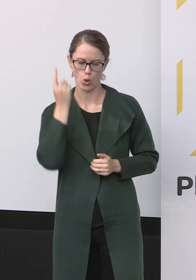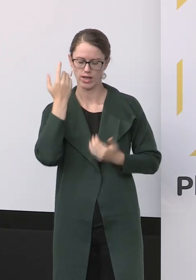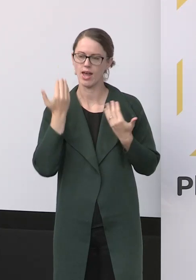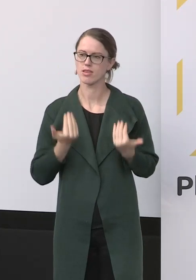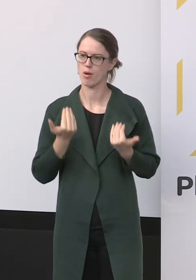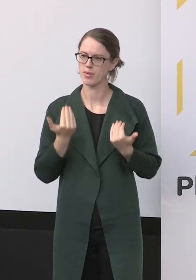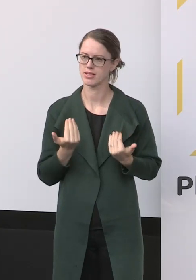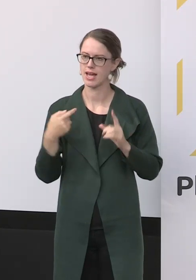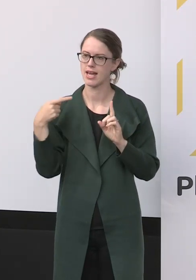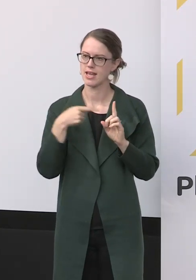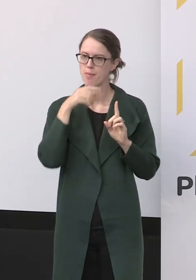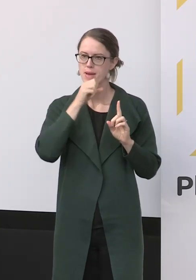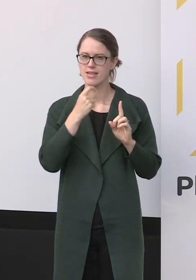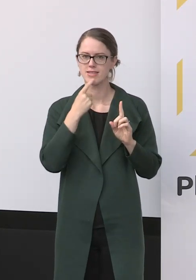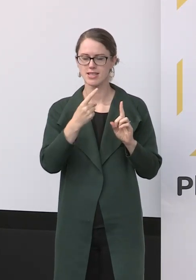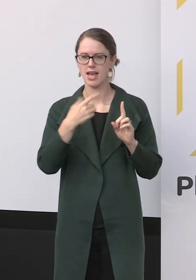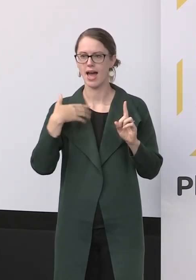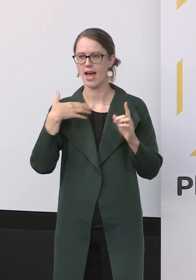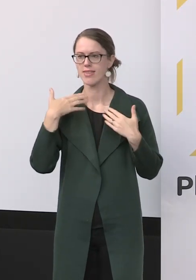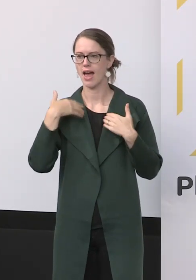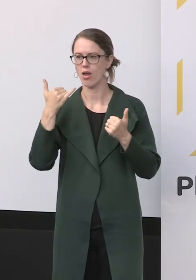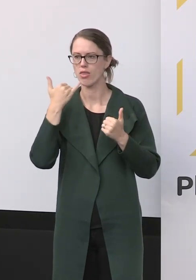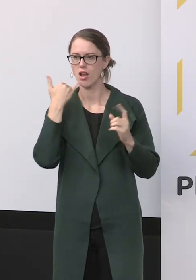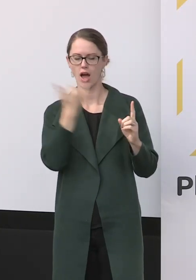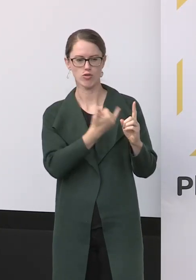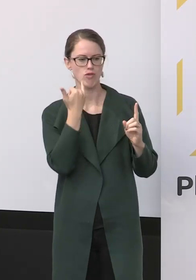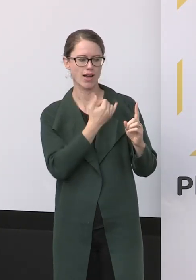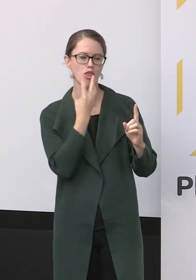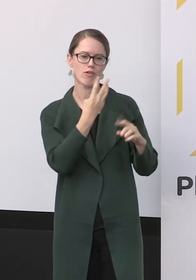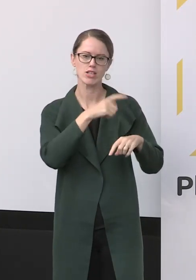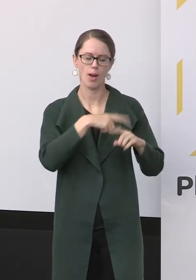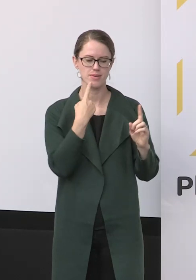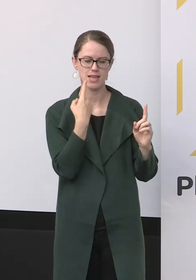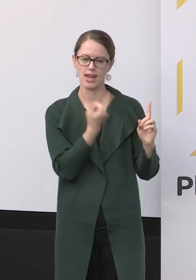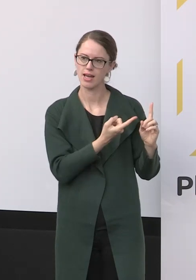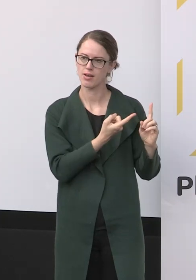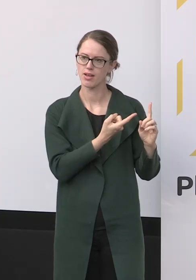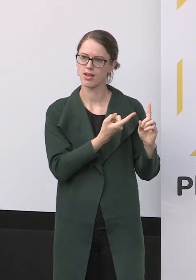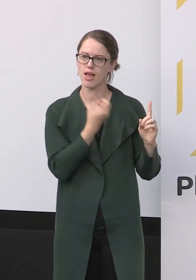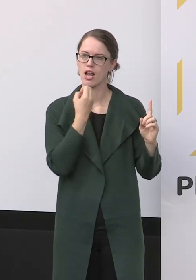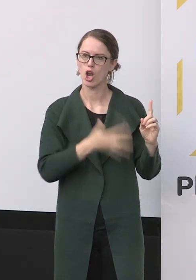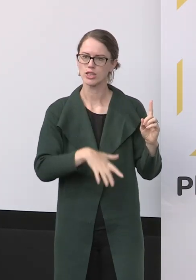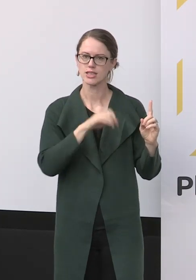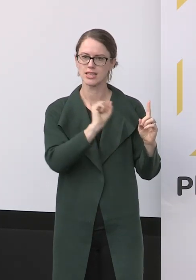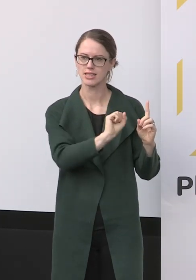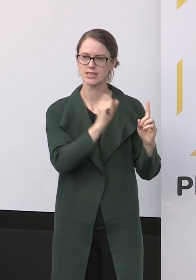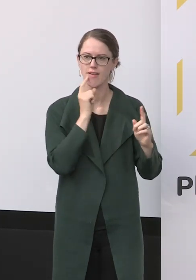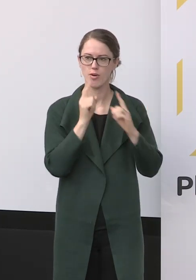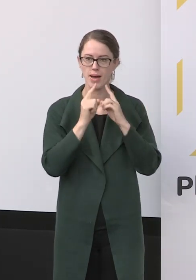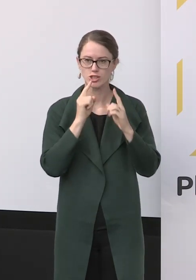a correspondent in Australia who's in managed isolation in Auckland at the moment, and he